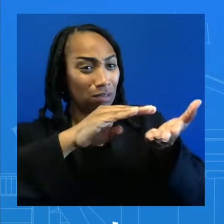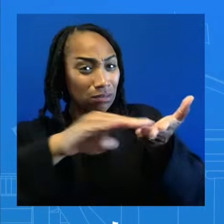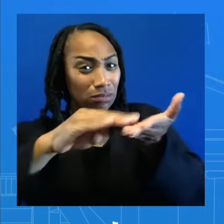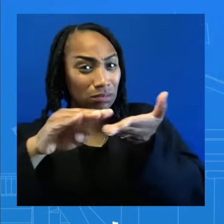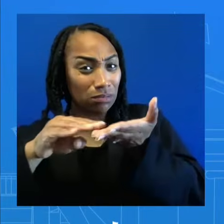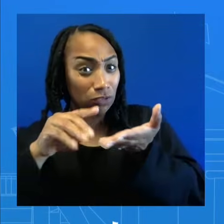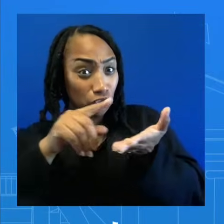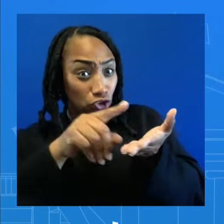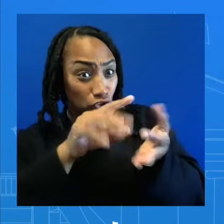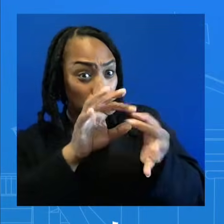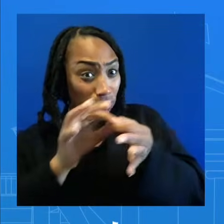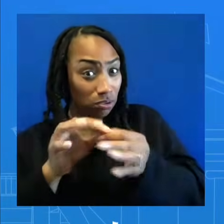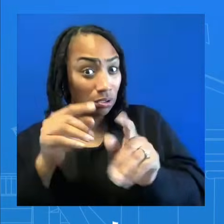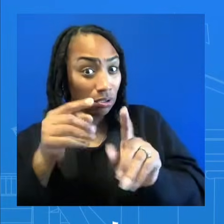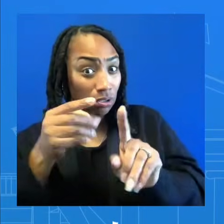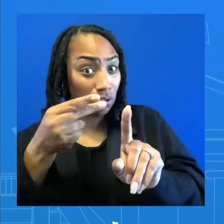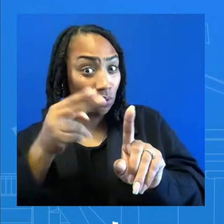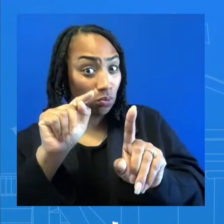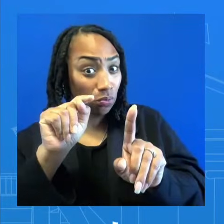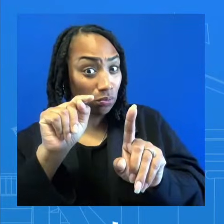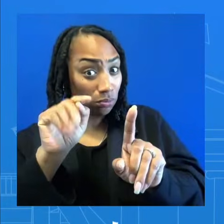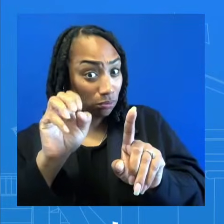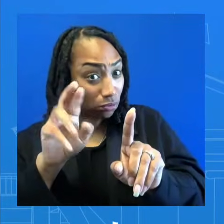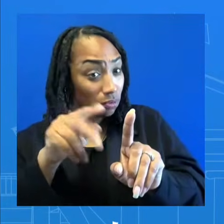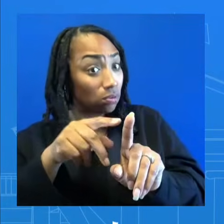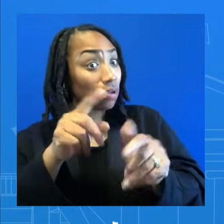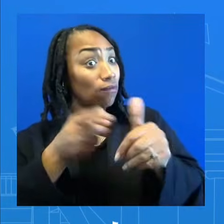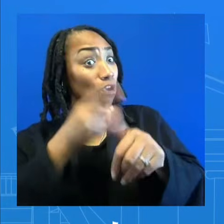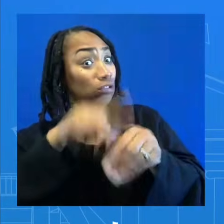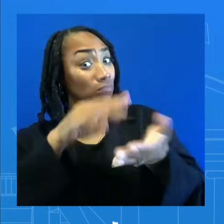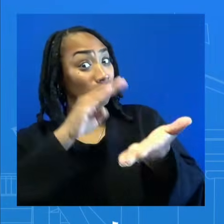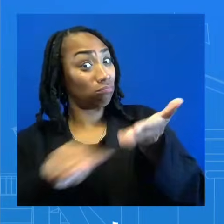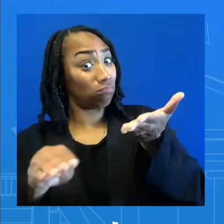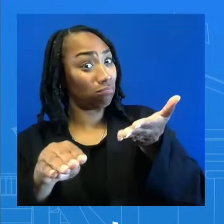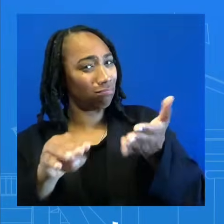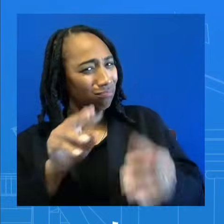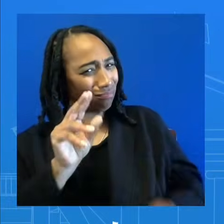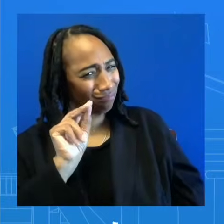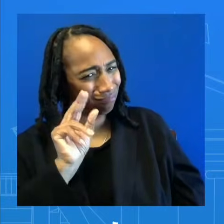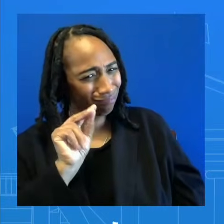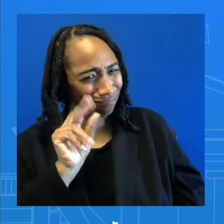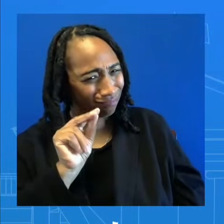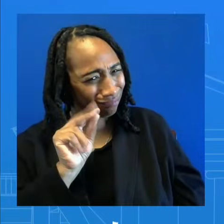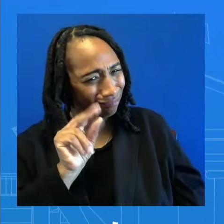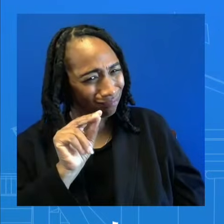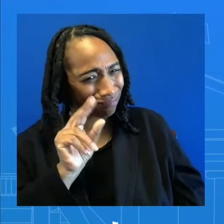more sentence commutations at this point in his presidency than any other recent predecessors at this --